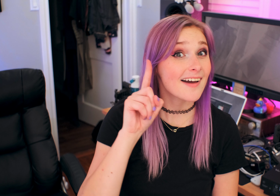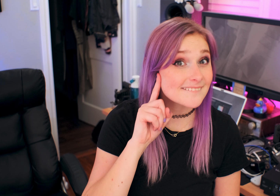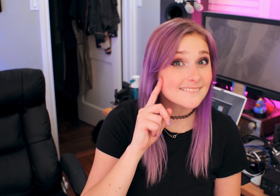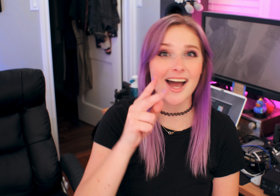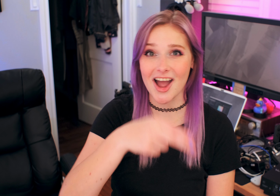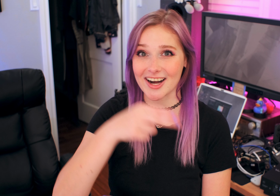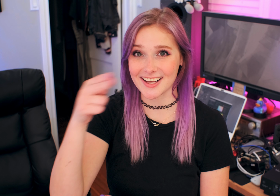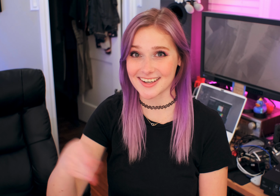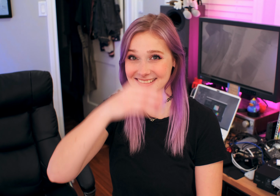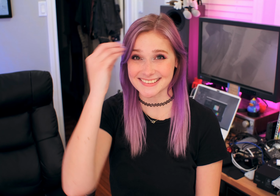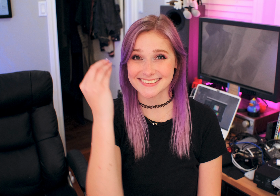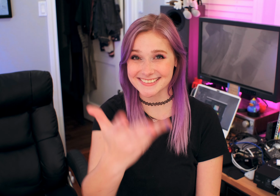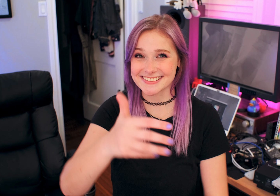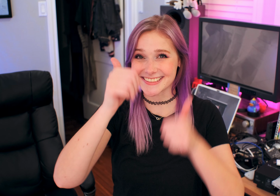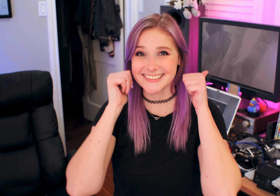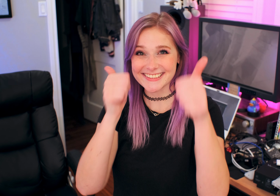Deaf or Hard of Hearing, now you know!